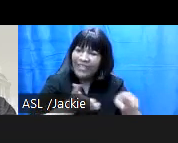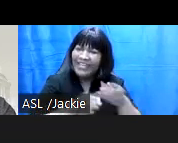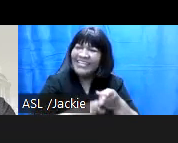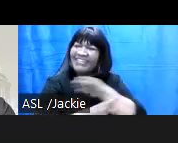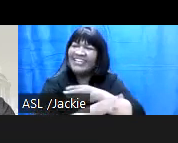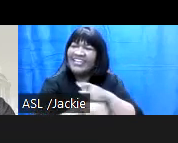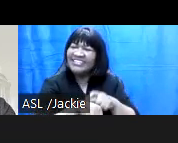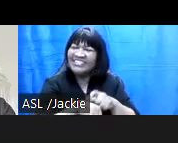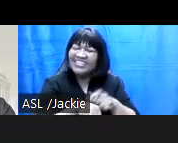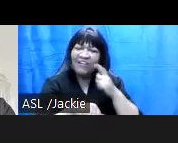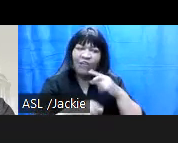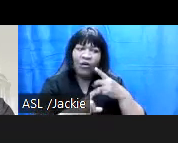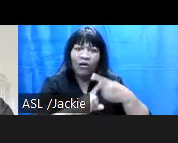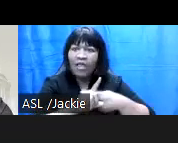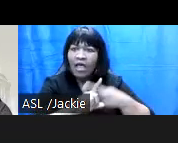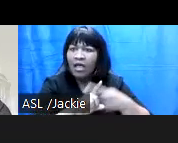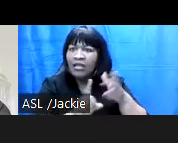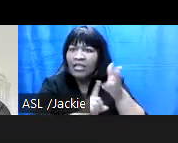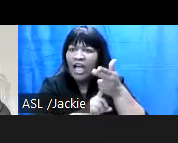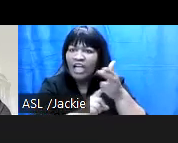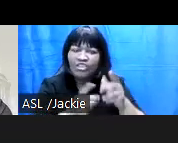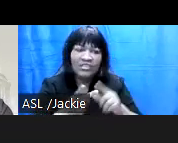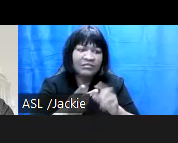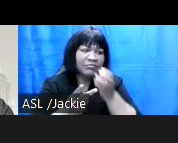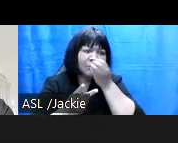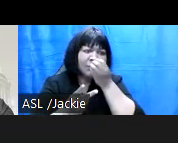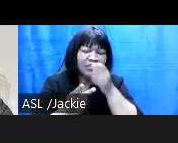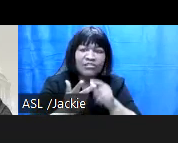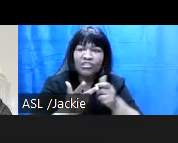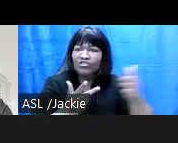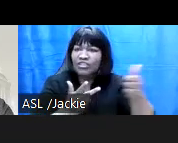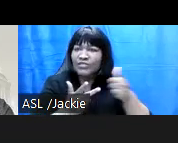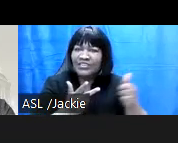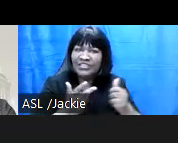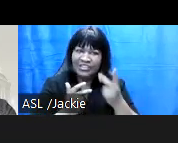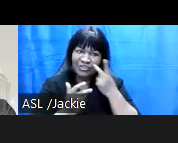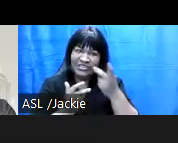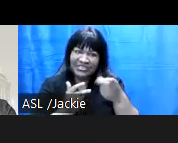Like for lodging, transportation, and maybe meals. You can see the accessibility section in our